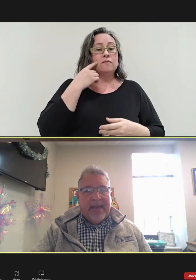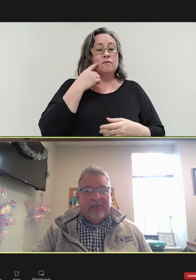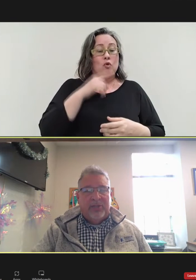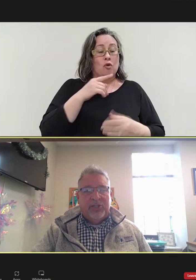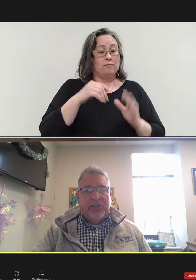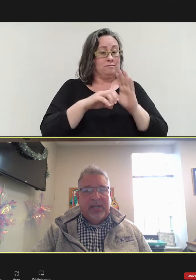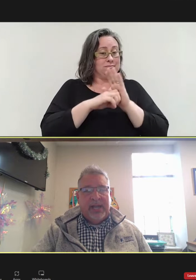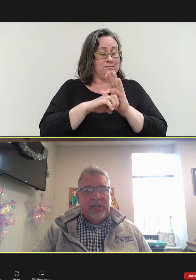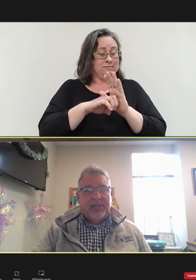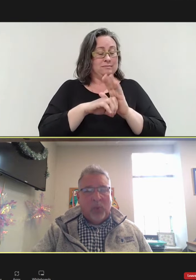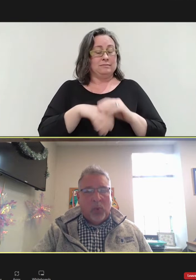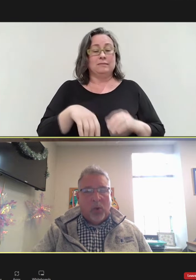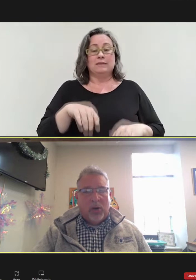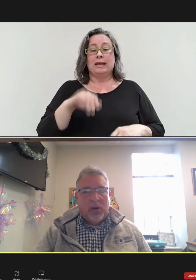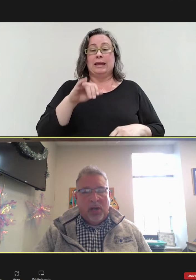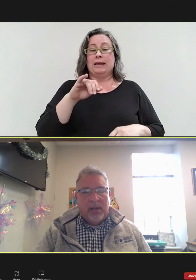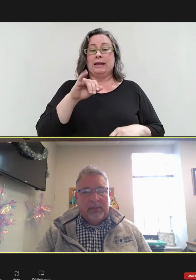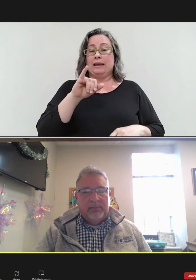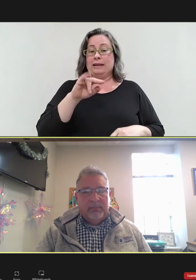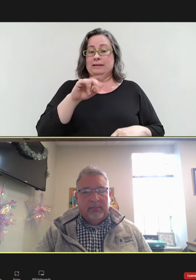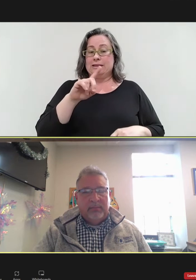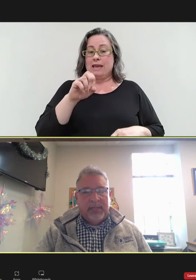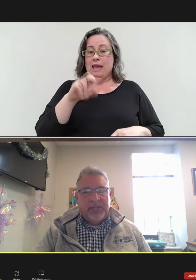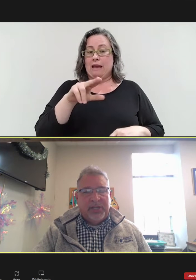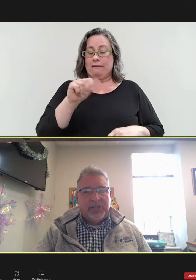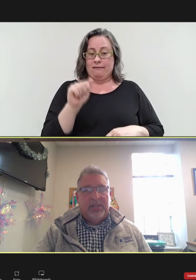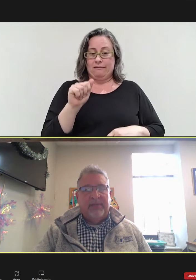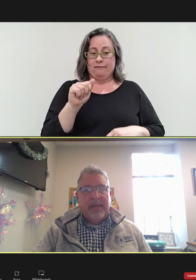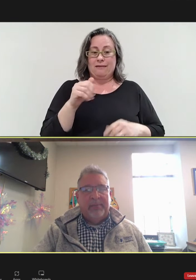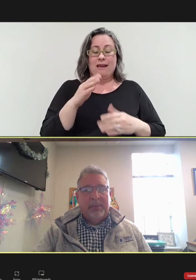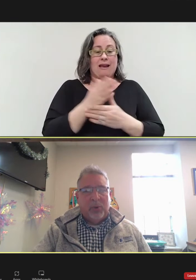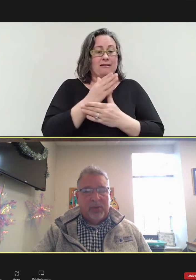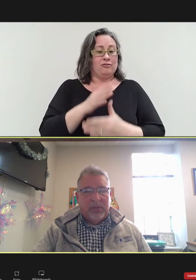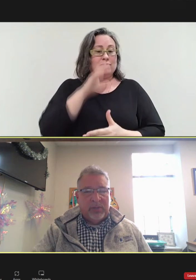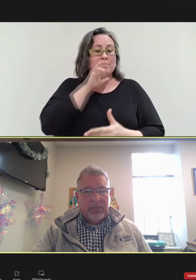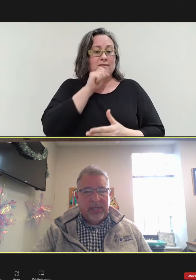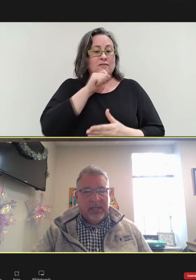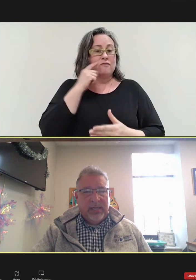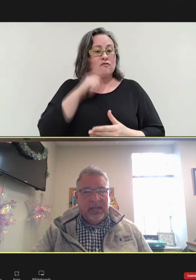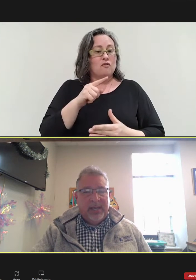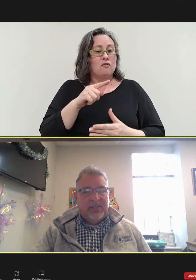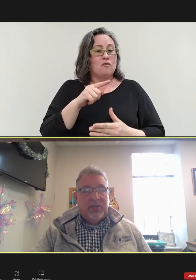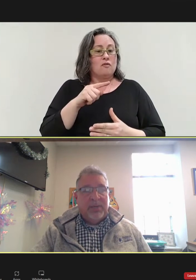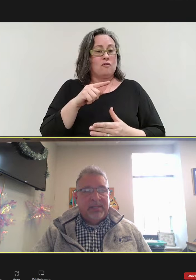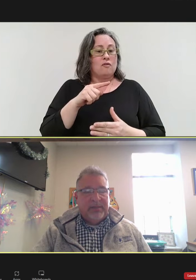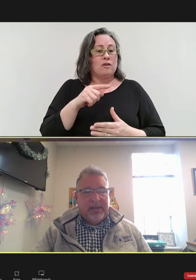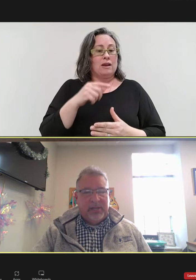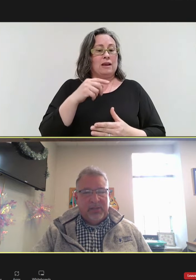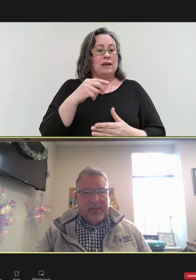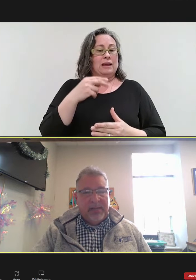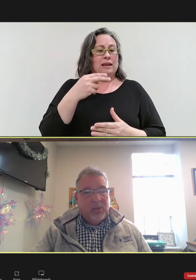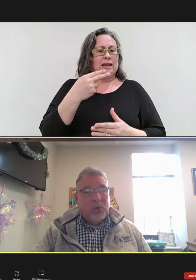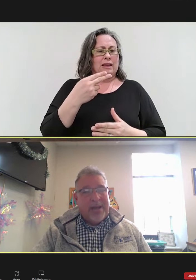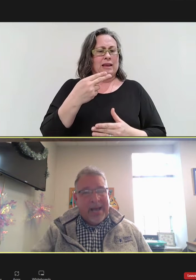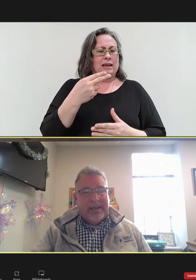the average age for initiation of the Hep B birth dose is two months of age. Meaning that we're not